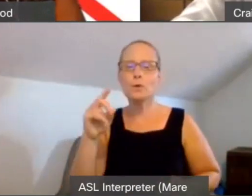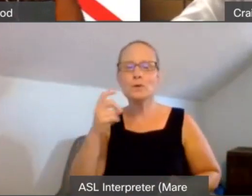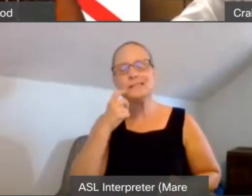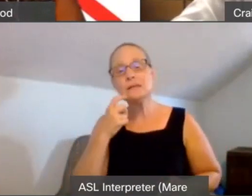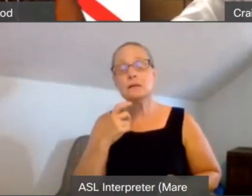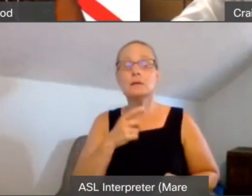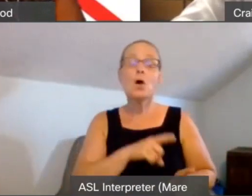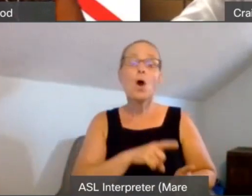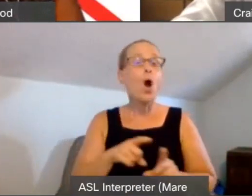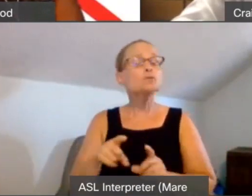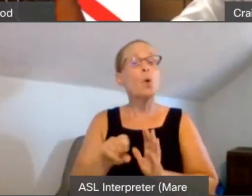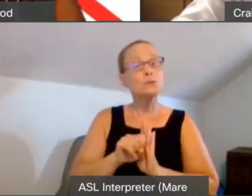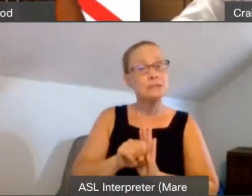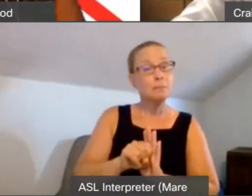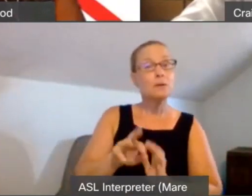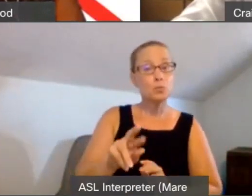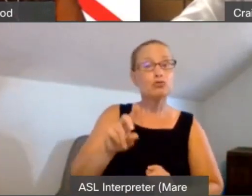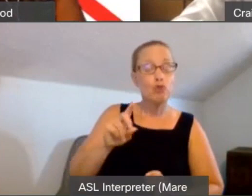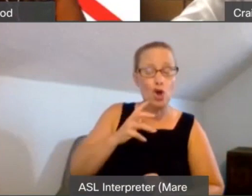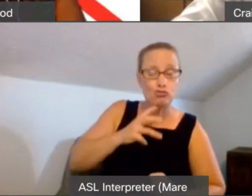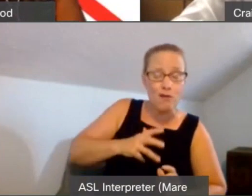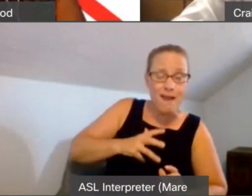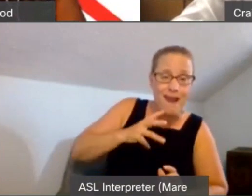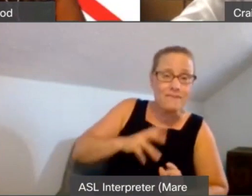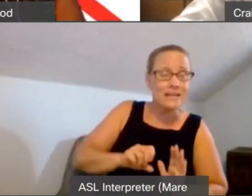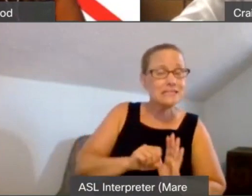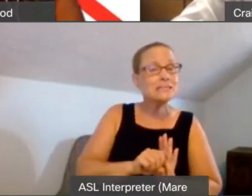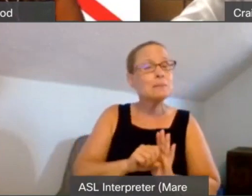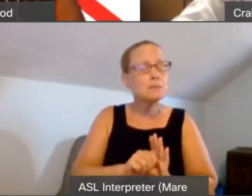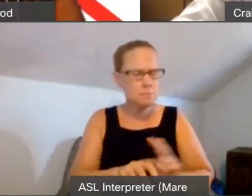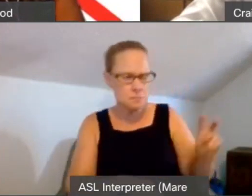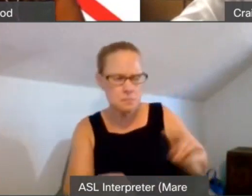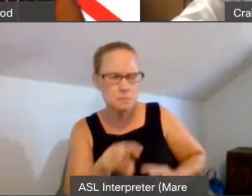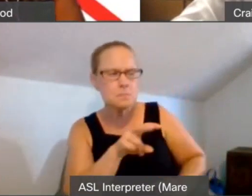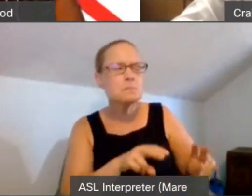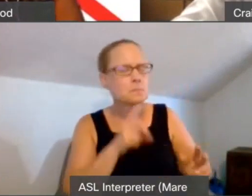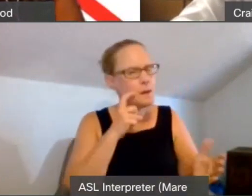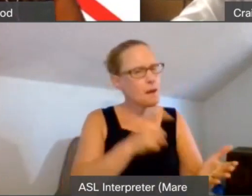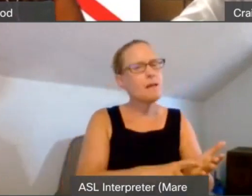and withdrawal, but we talked about people staying in their lanes, and we talked about that in terms